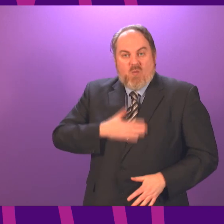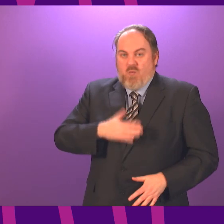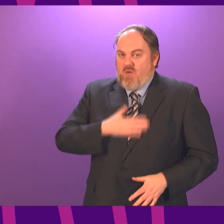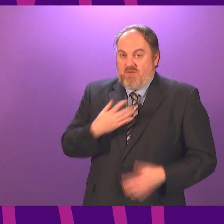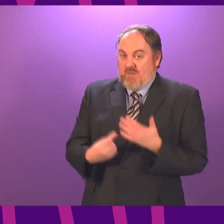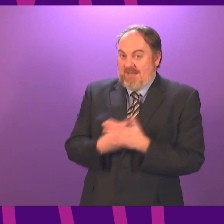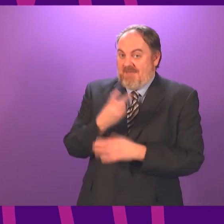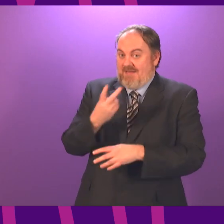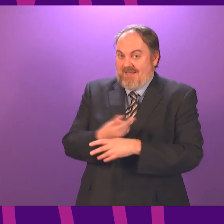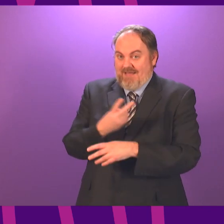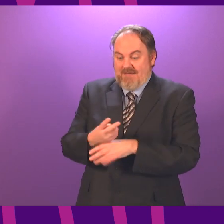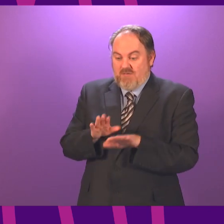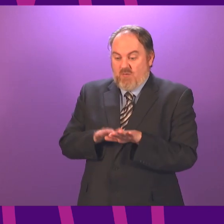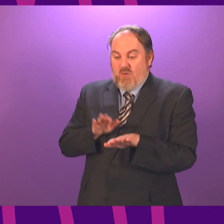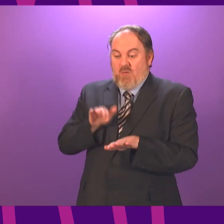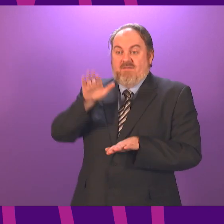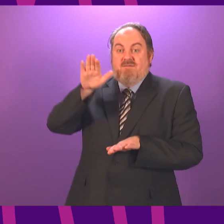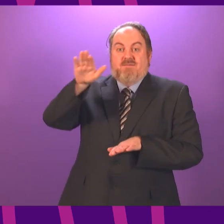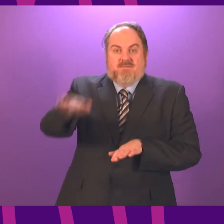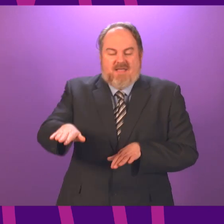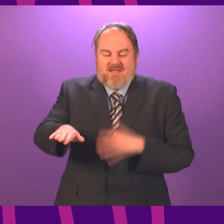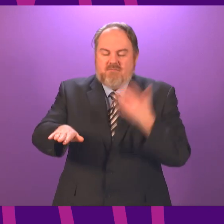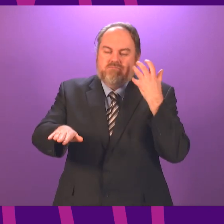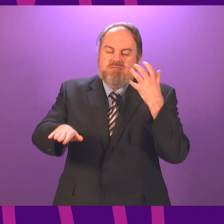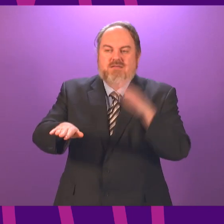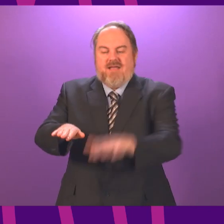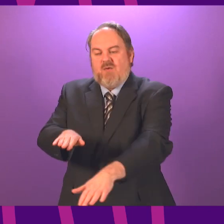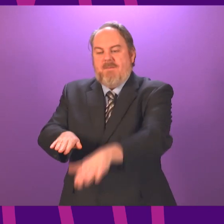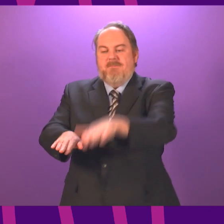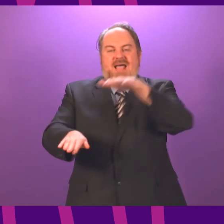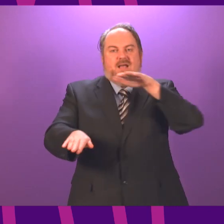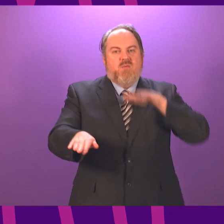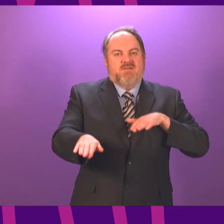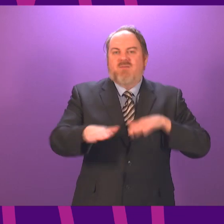this year is going backwards. This must be a firm and sustainable route out of lockdown,